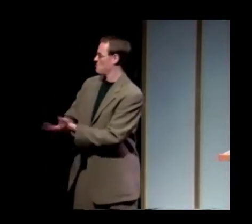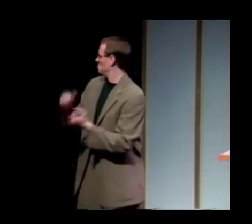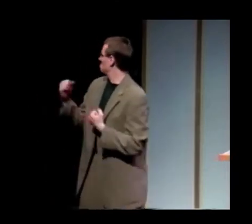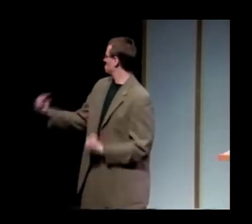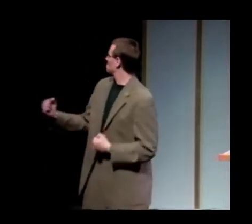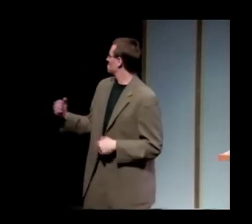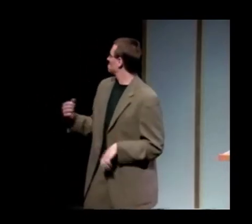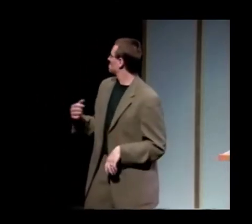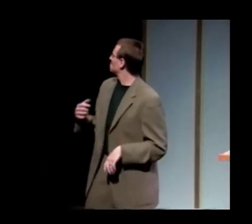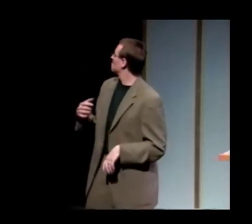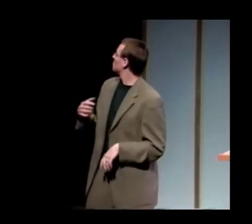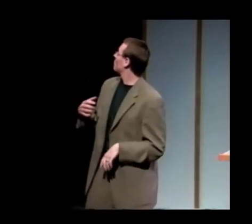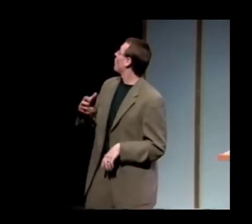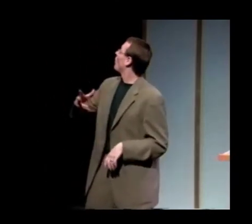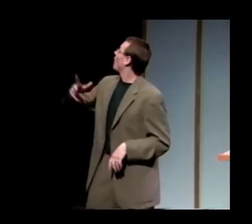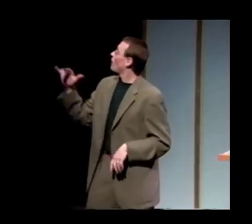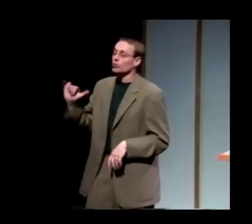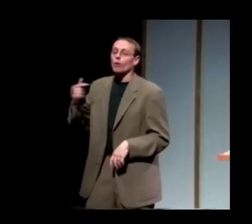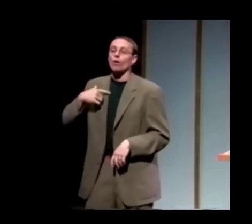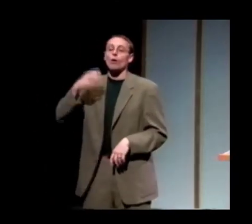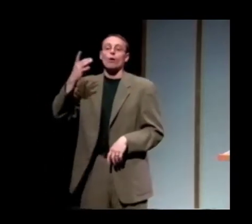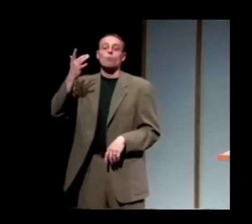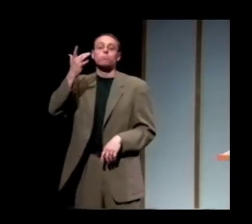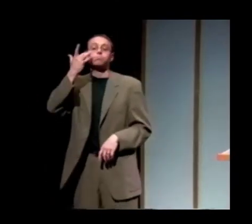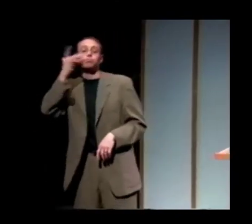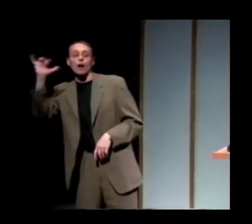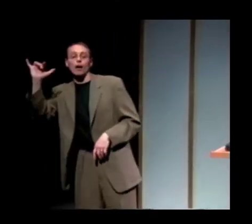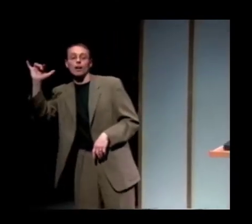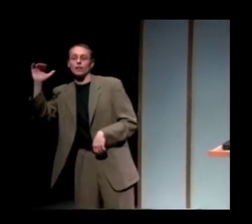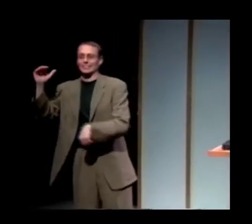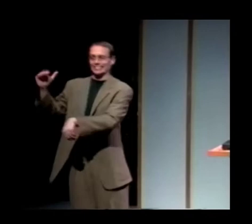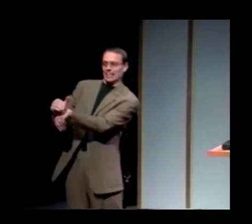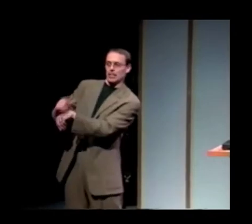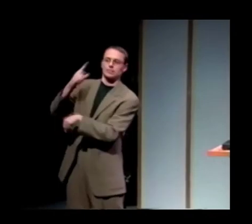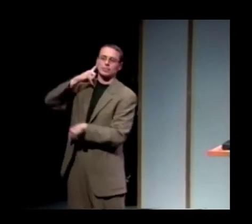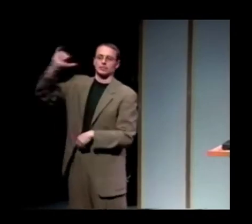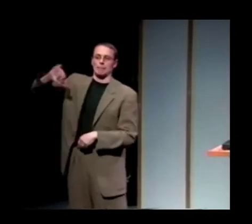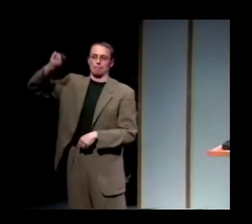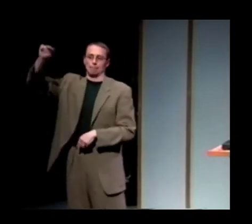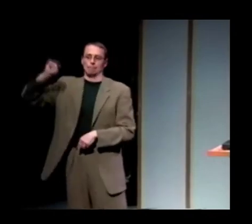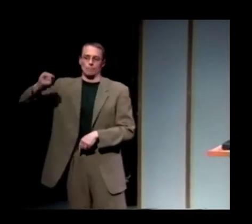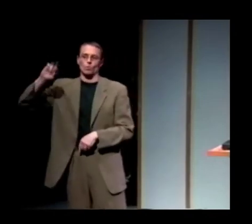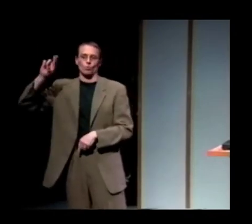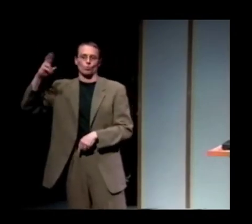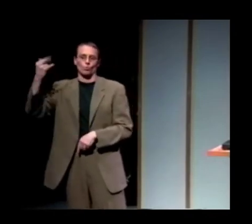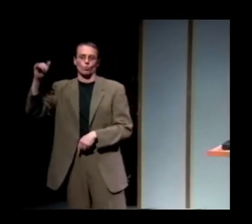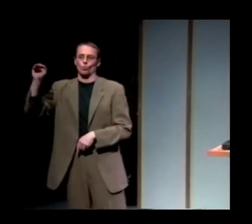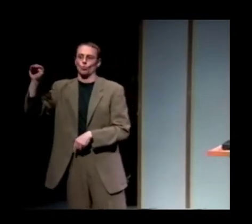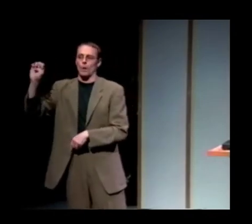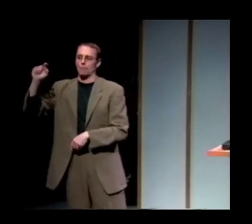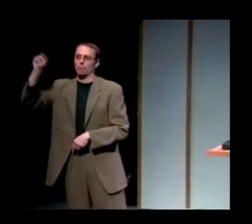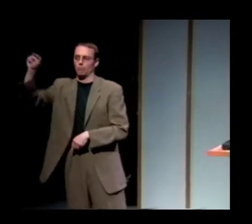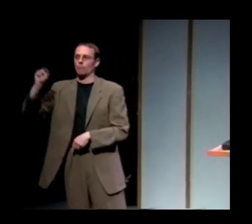OK? SO OBVIOUSLY, HAS A RHYTHM. ALSO, "BRIGHT" AND "NIGHT" SOUND THE SAME, OK?